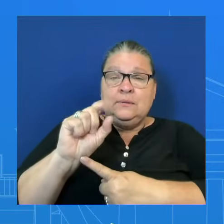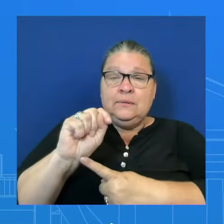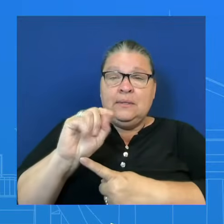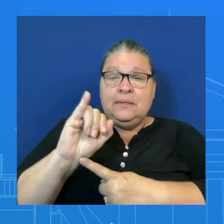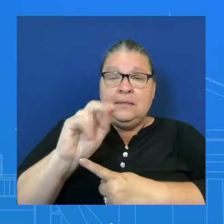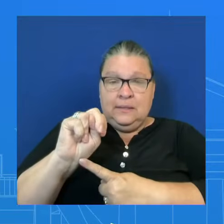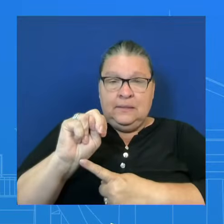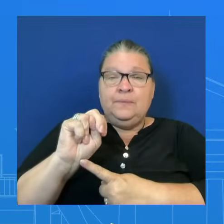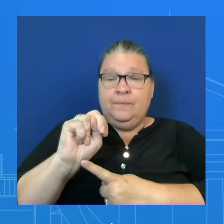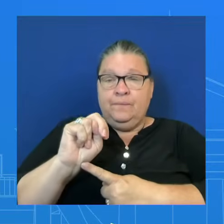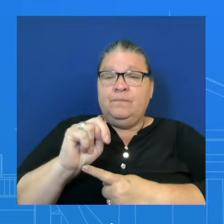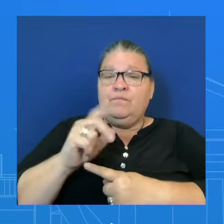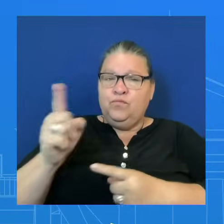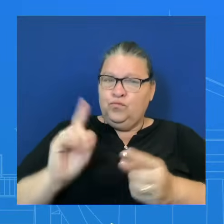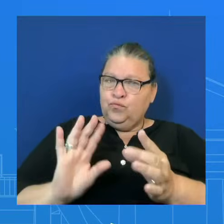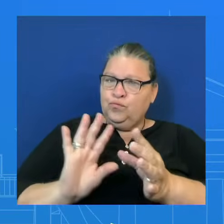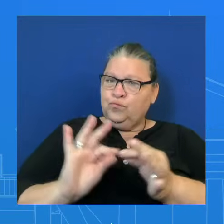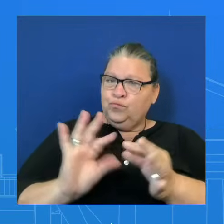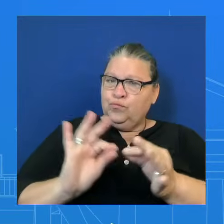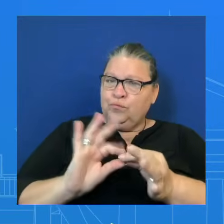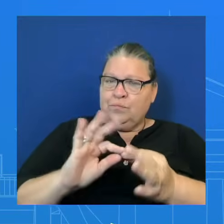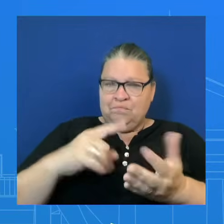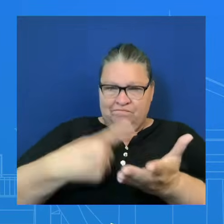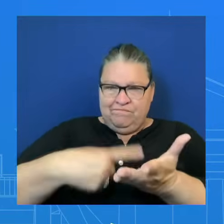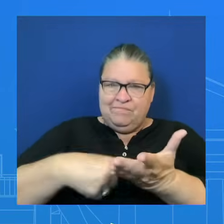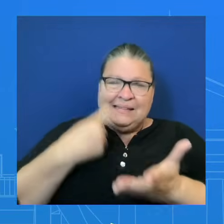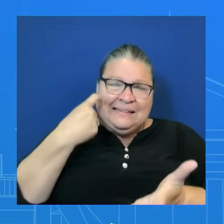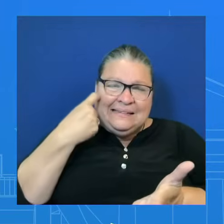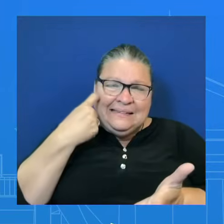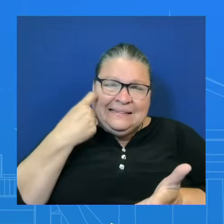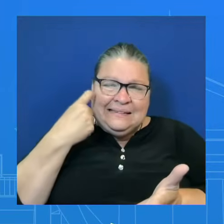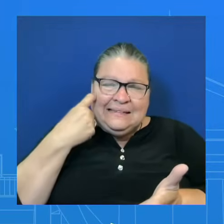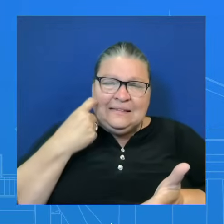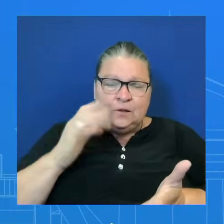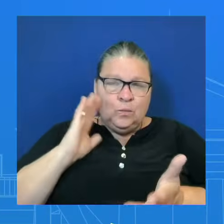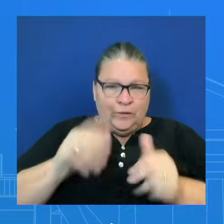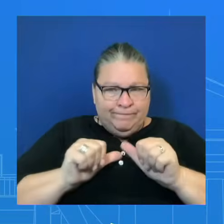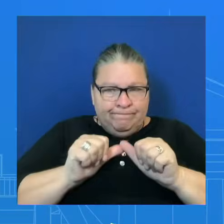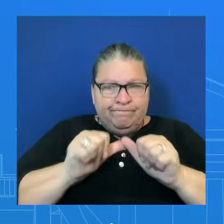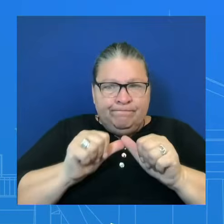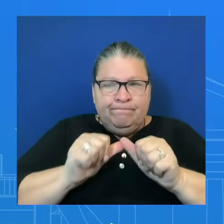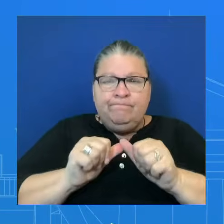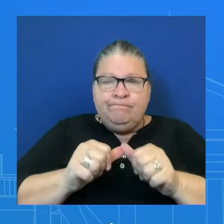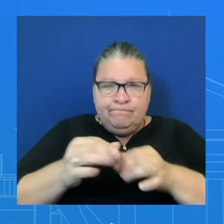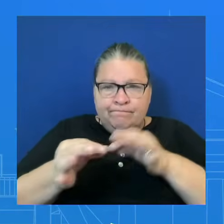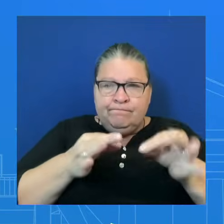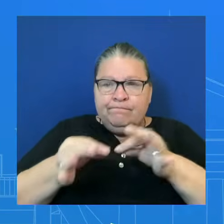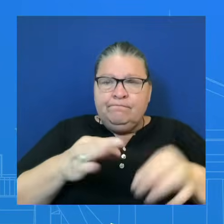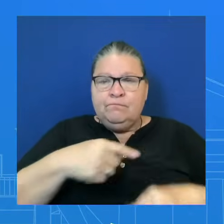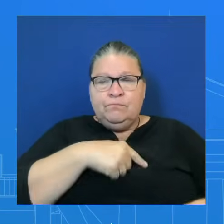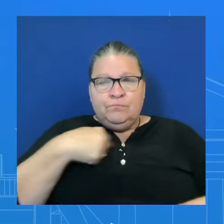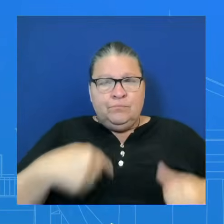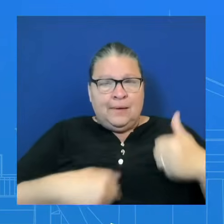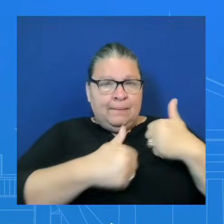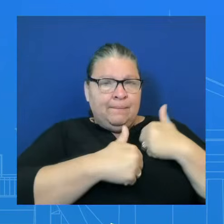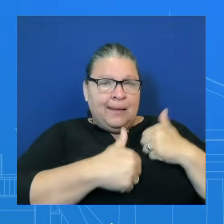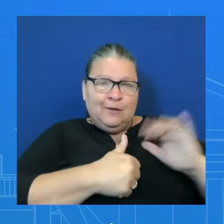with the Chinese to make it clear how unacceptable those particular intercepts are. The Press: There was that handshake at the Shangri-La conference. Has there been any other conversation